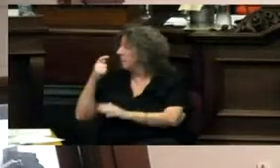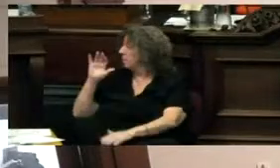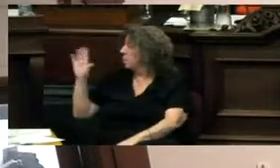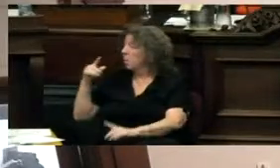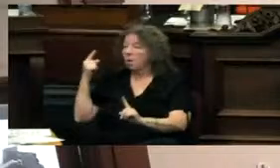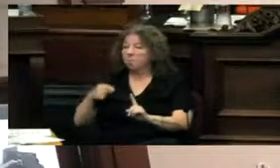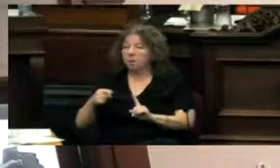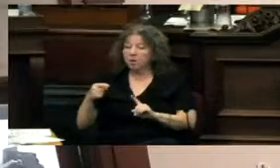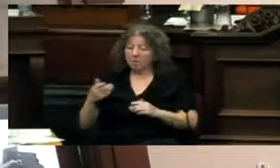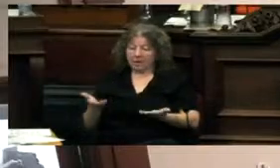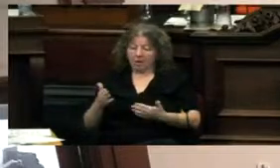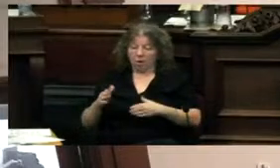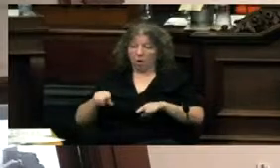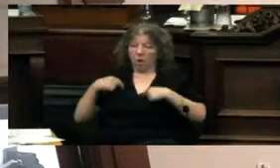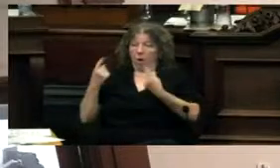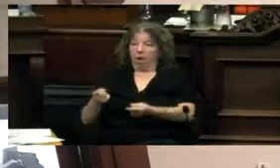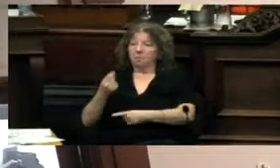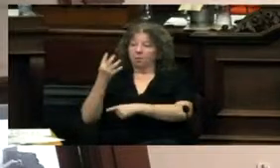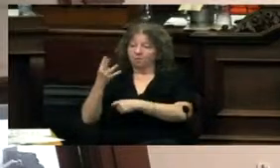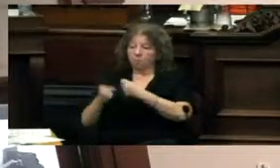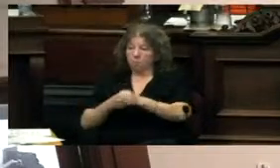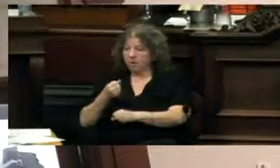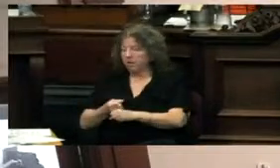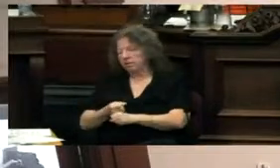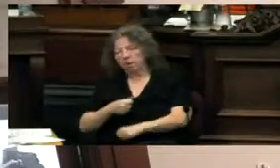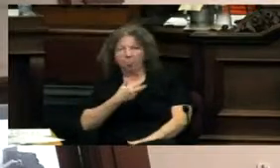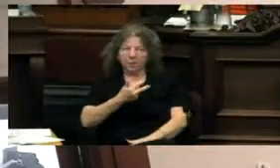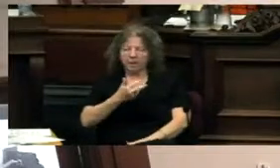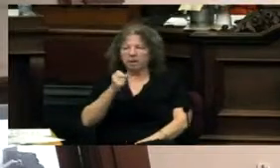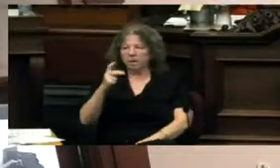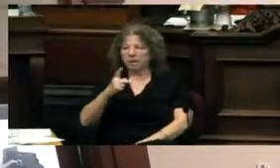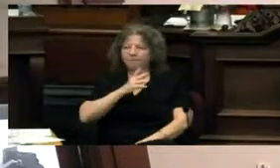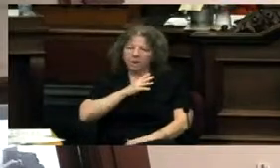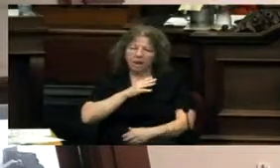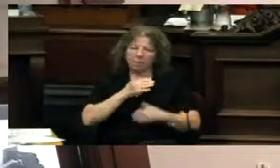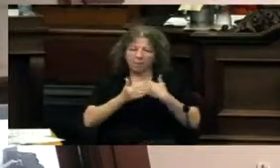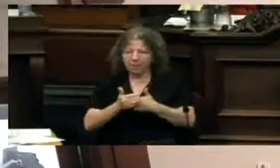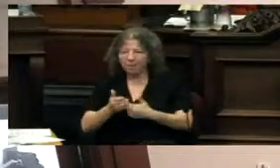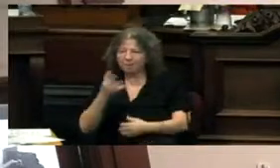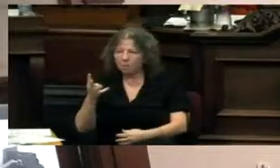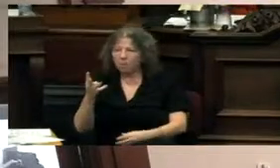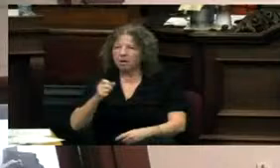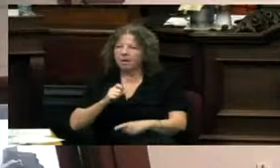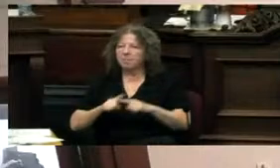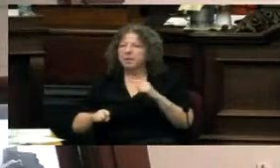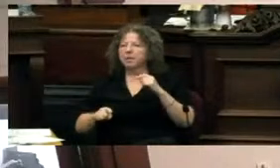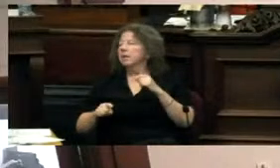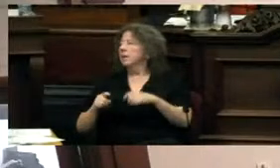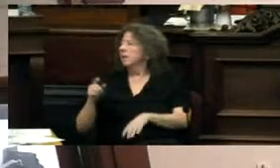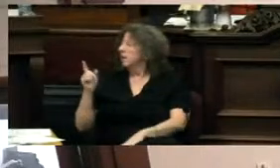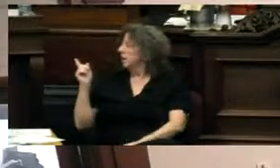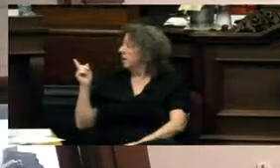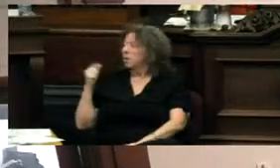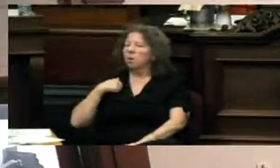don't need a policy because to your point, Council member Martin, you've been here almost